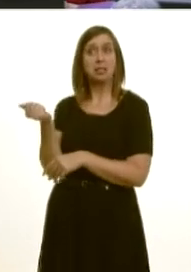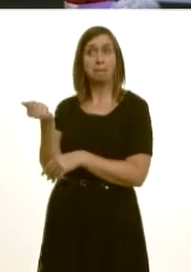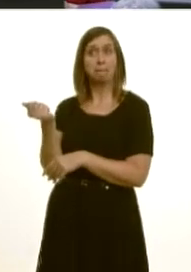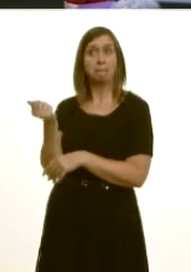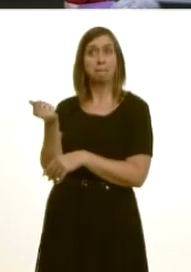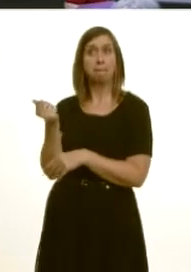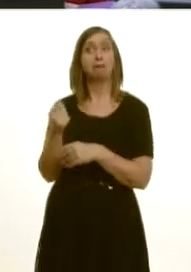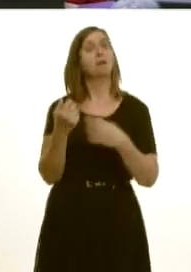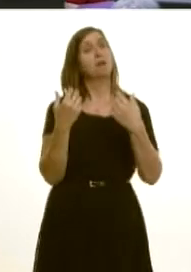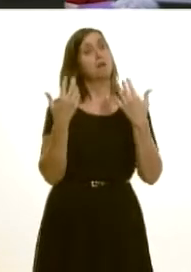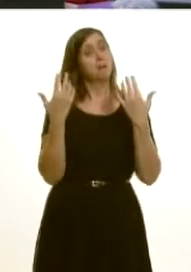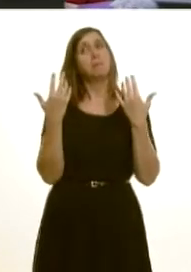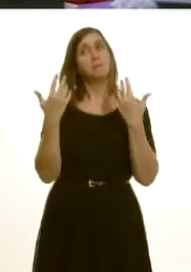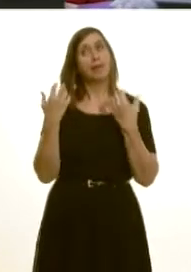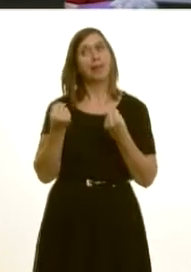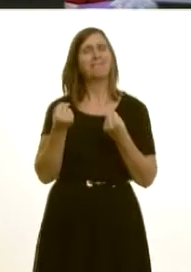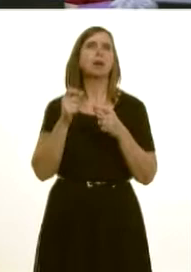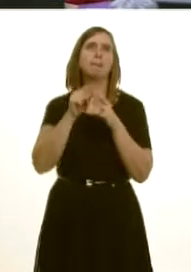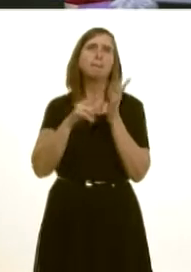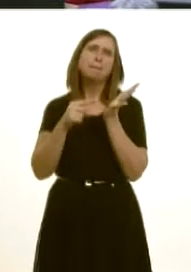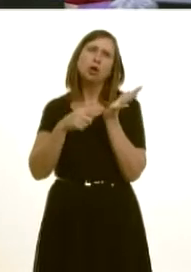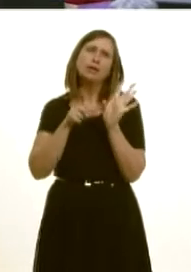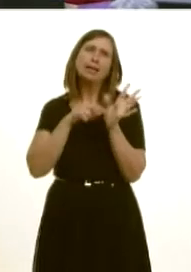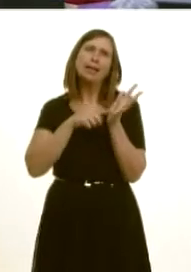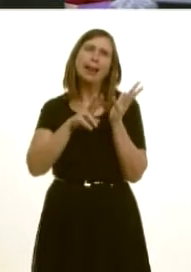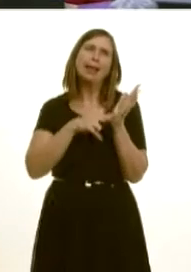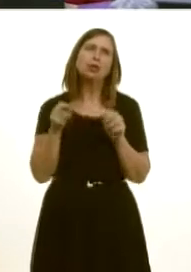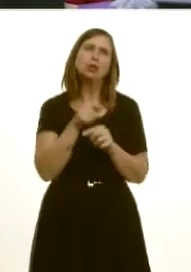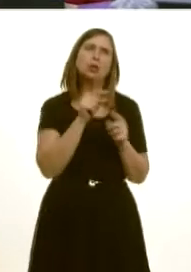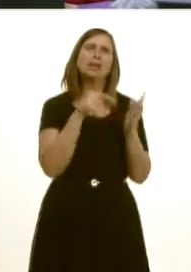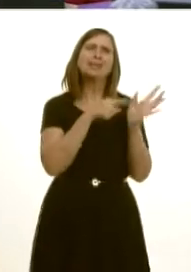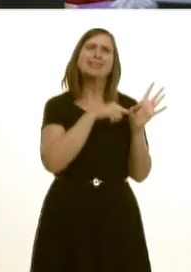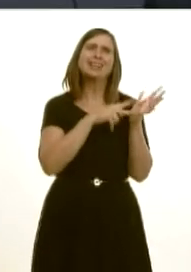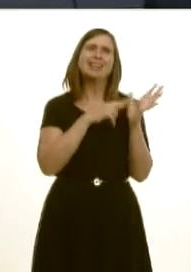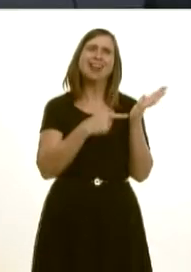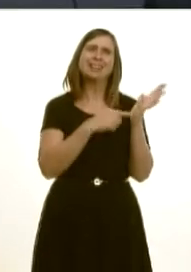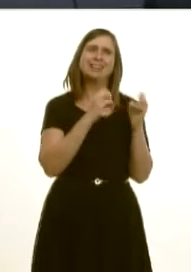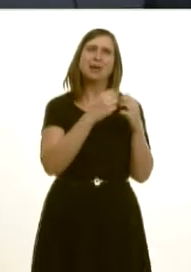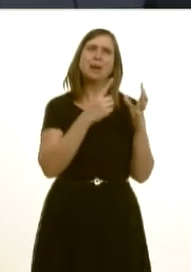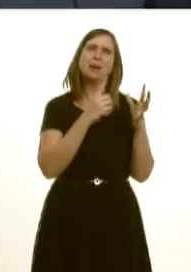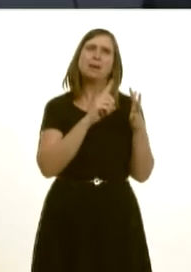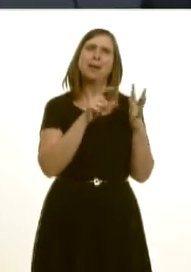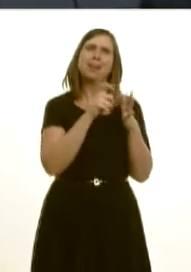but we still have the Pontyclun to Tynant, Beddau line. Is that something that will feature